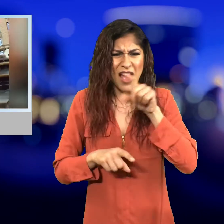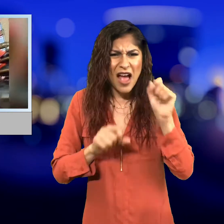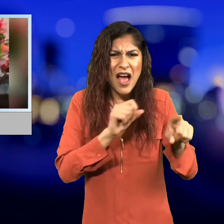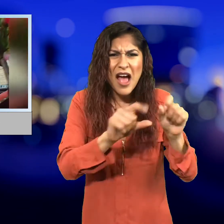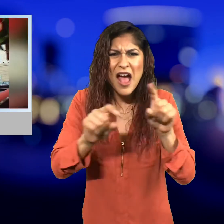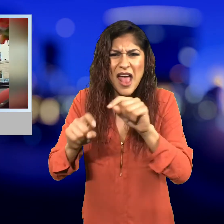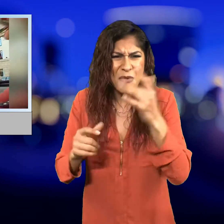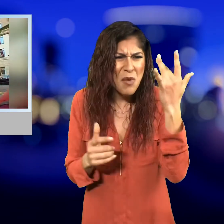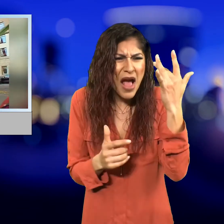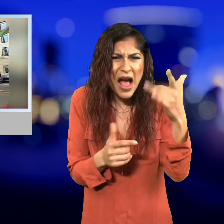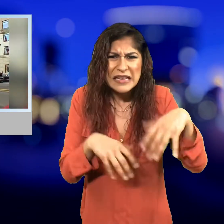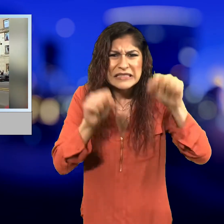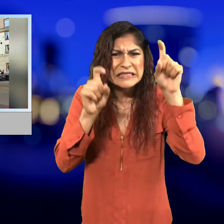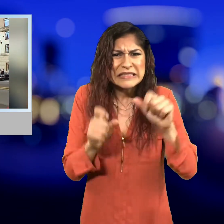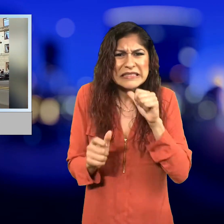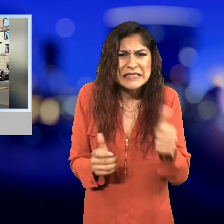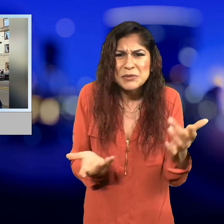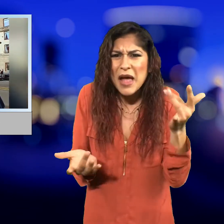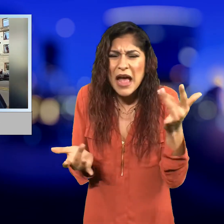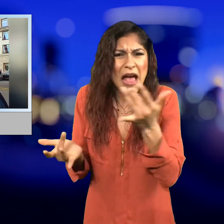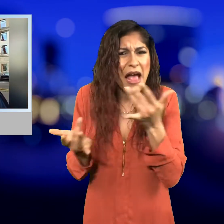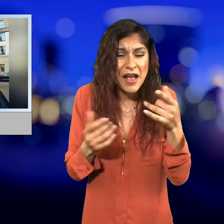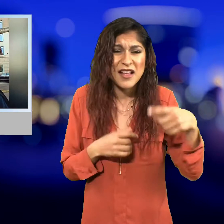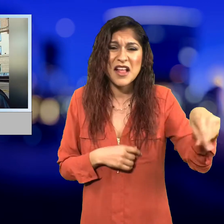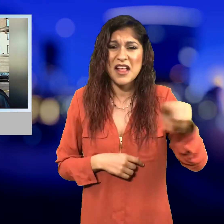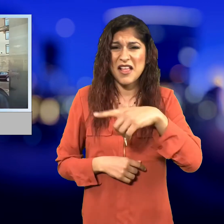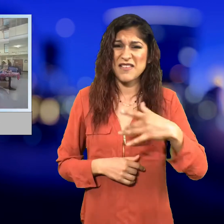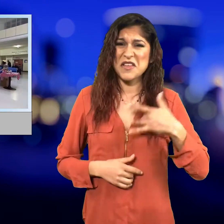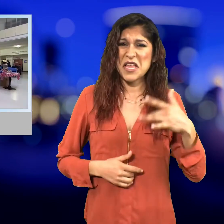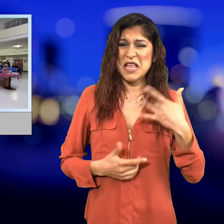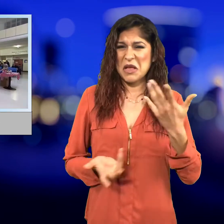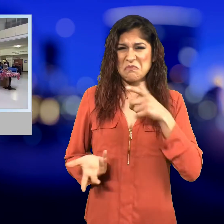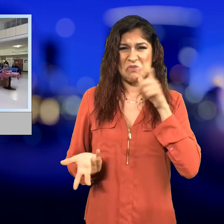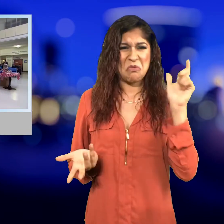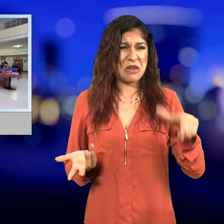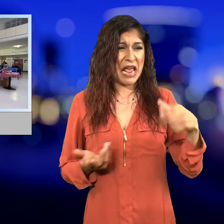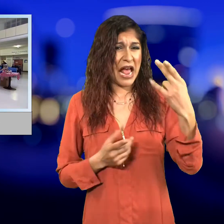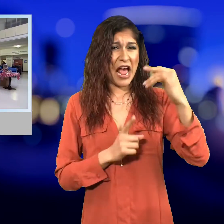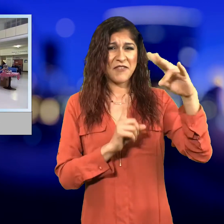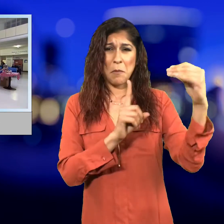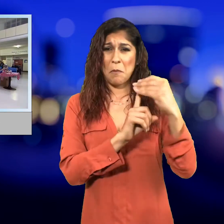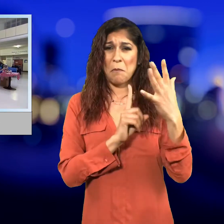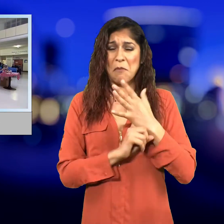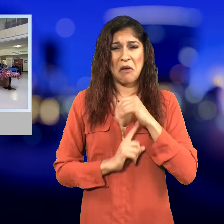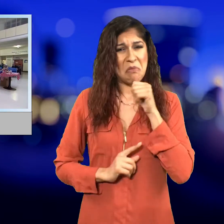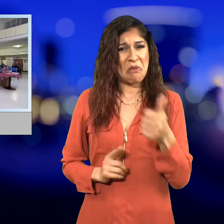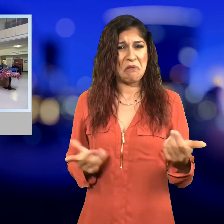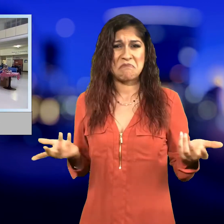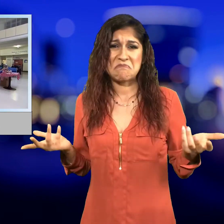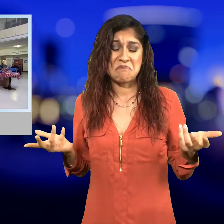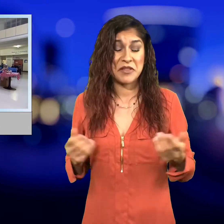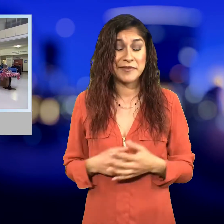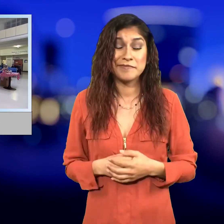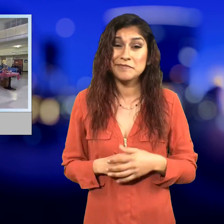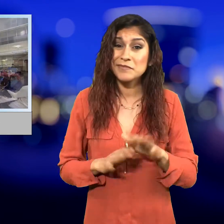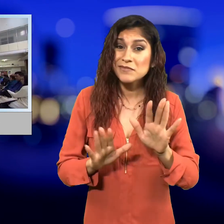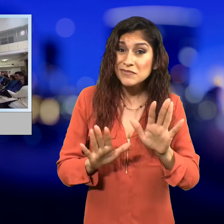The most common reason they reported not getting tested is because they believed they were unlikely to been exposed to HIV.